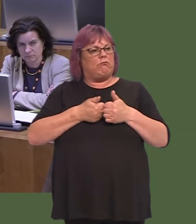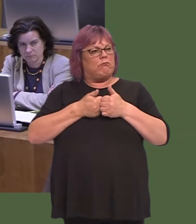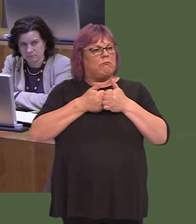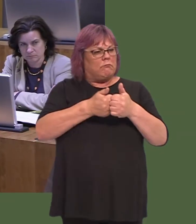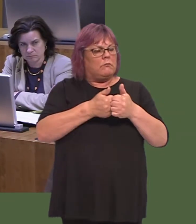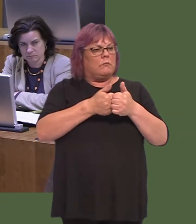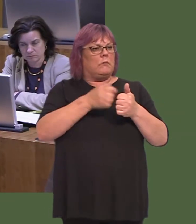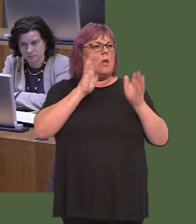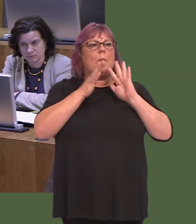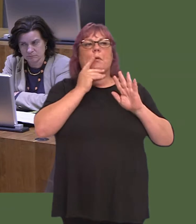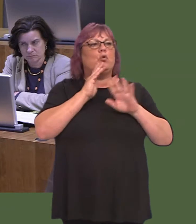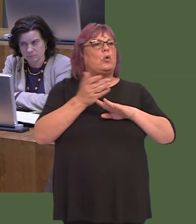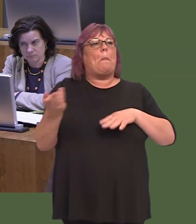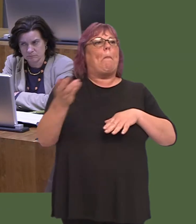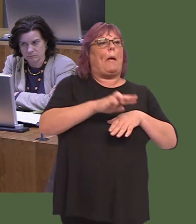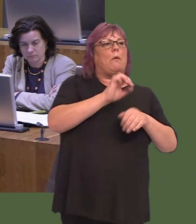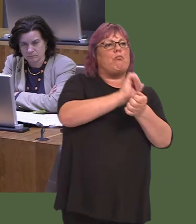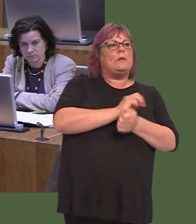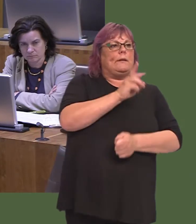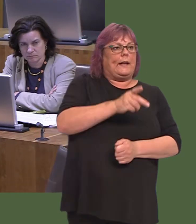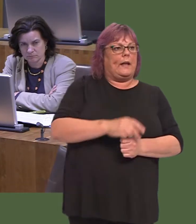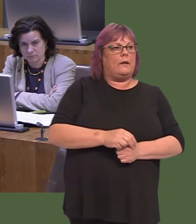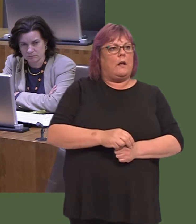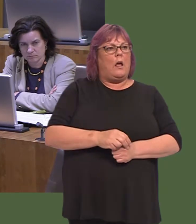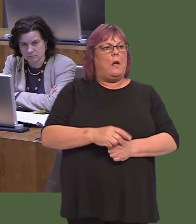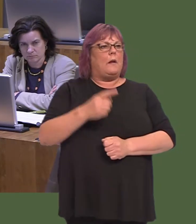They've looked to support prevention, early intervention and diversion.